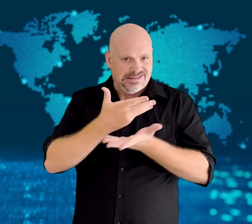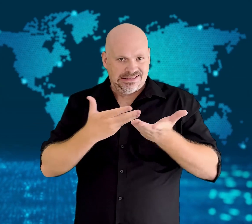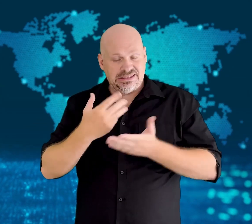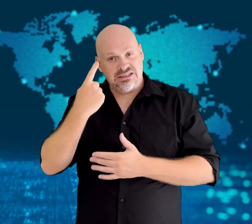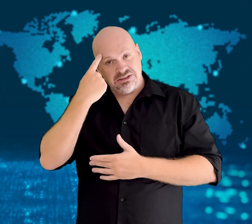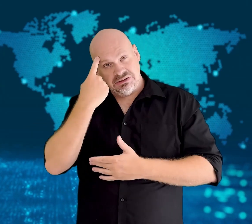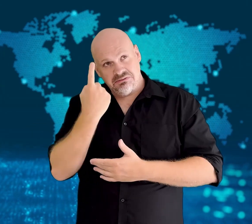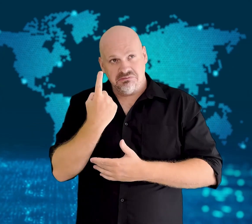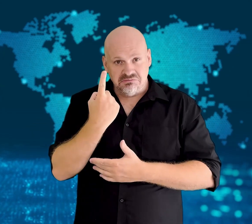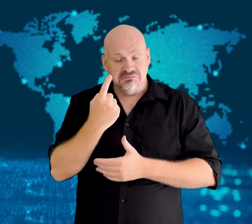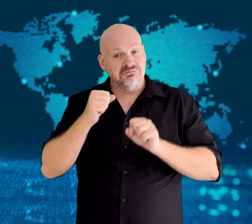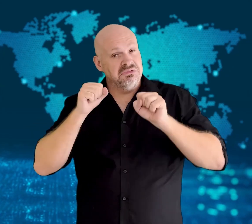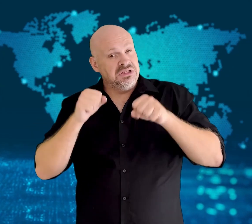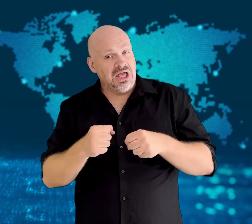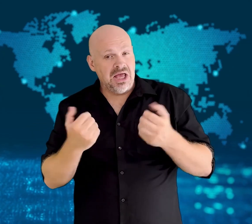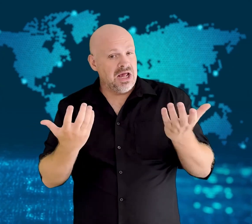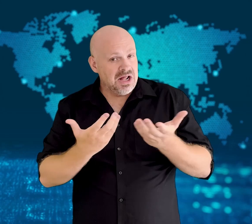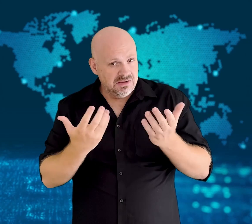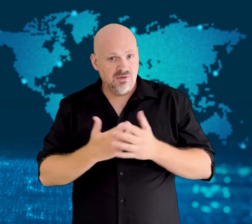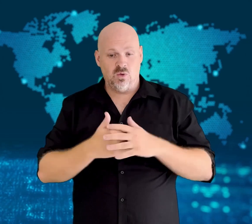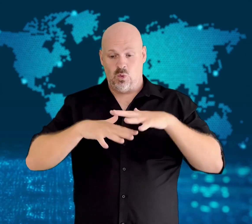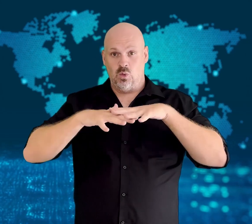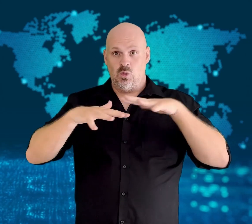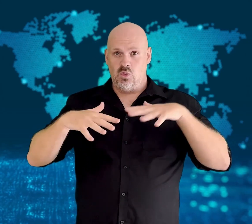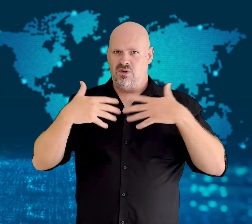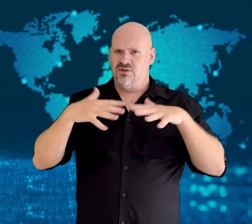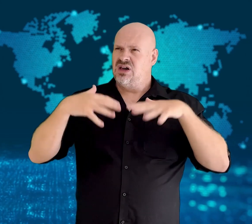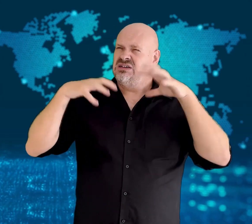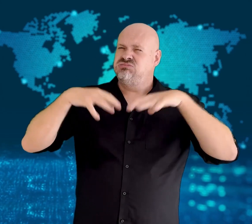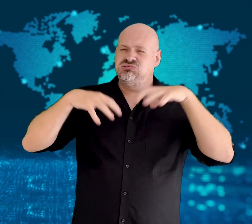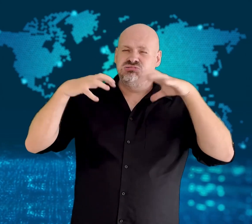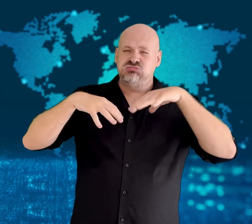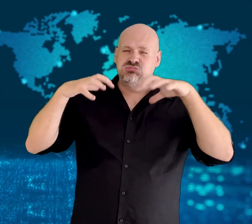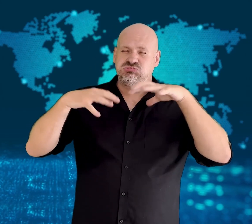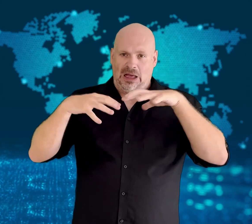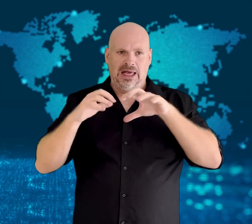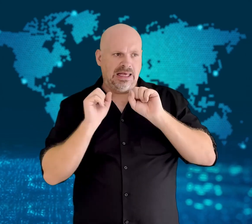One solution that could help would be to store water